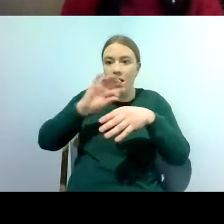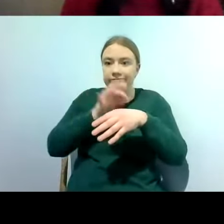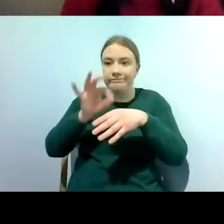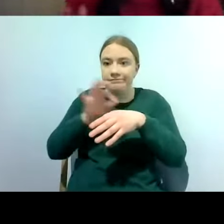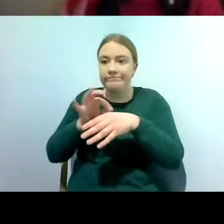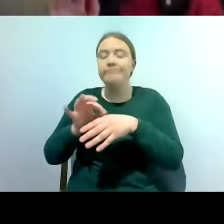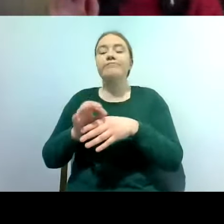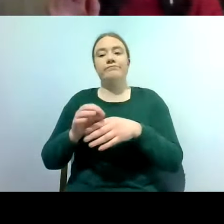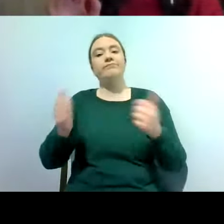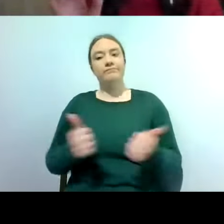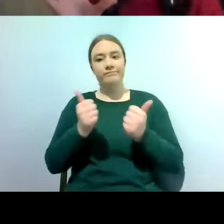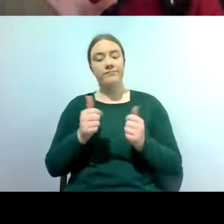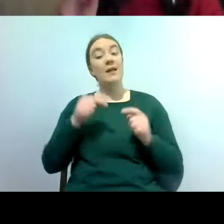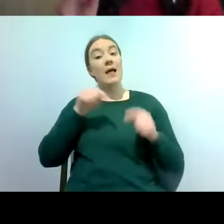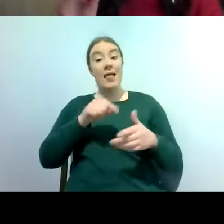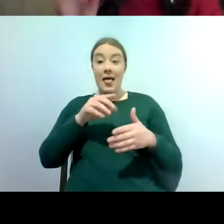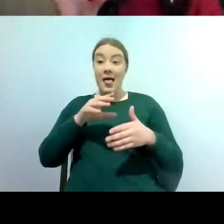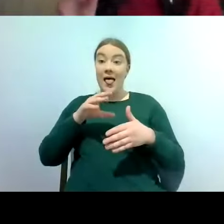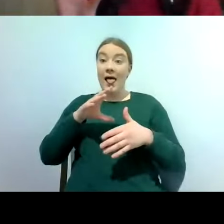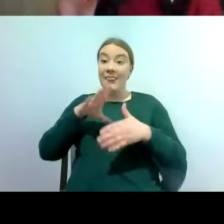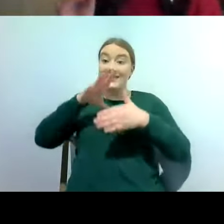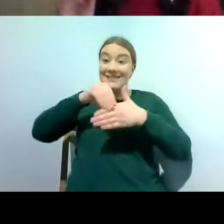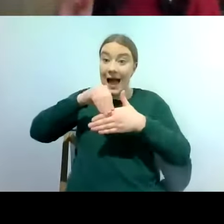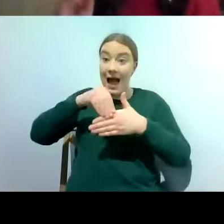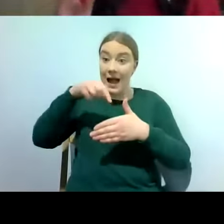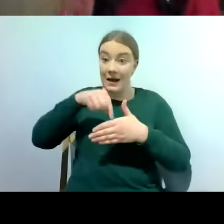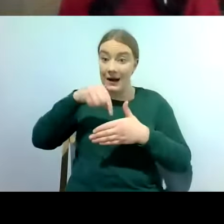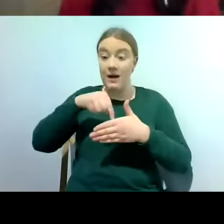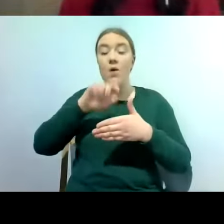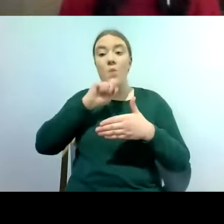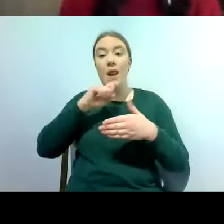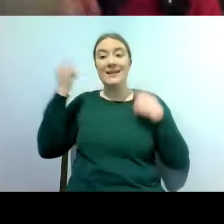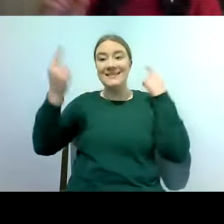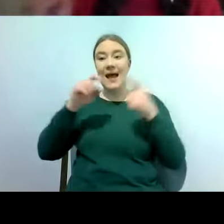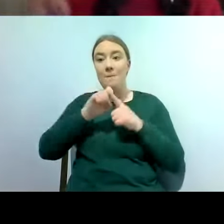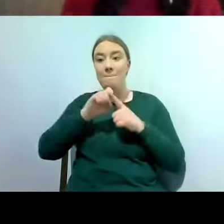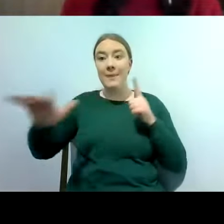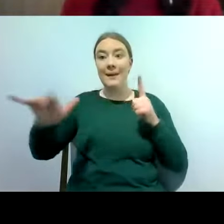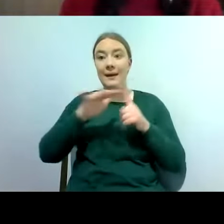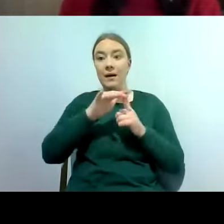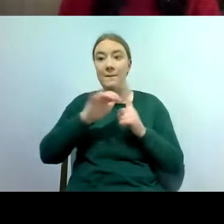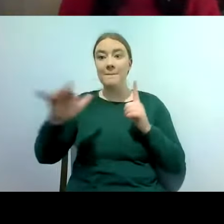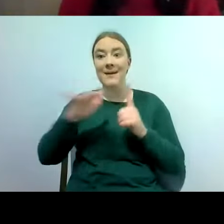and these tags will emit a series of pings which each have their own unique number